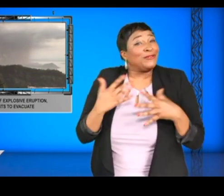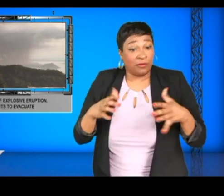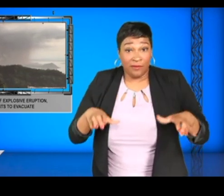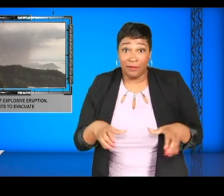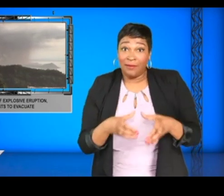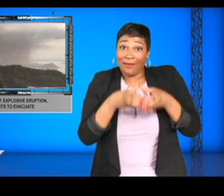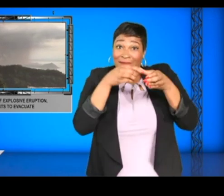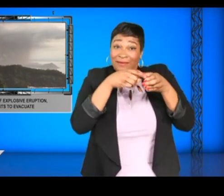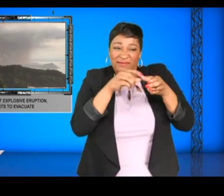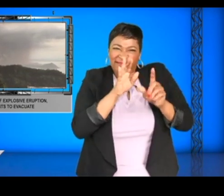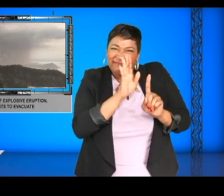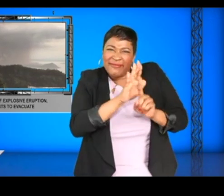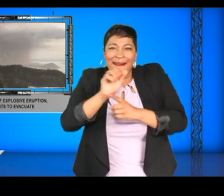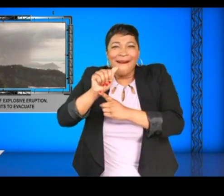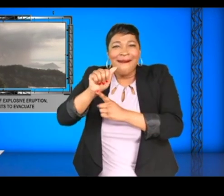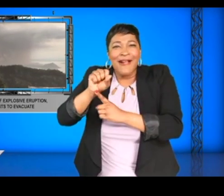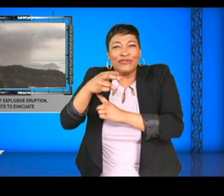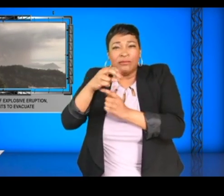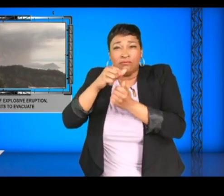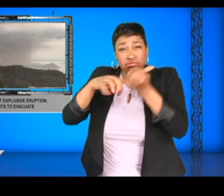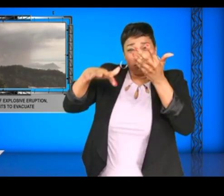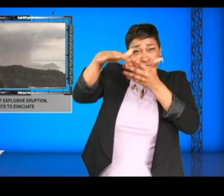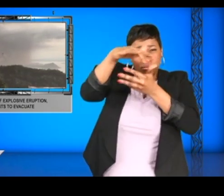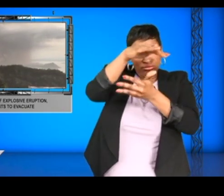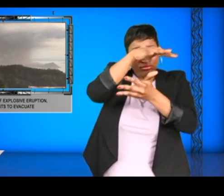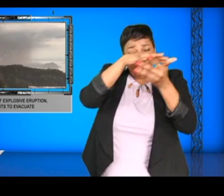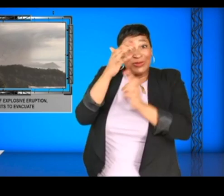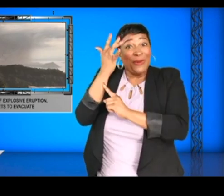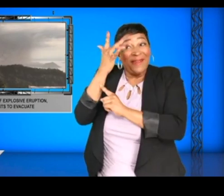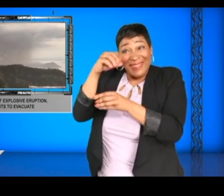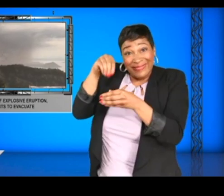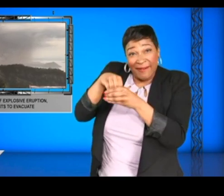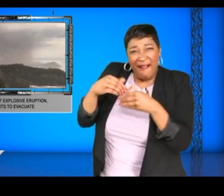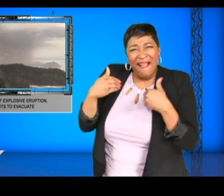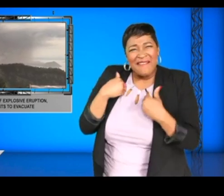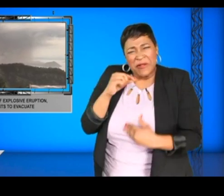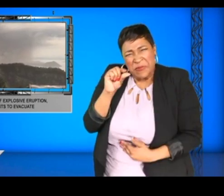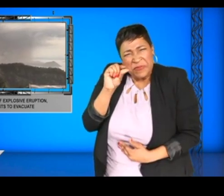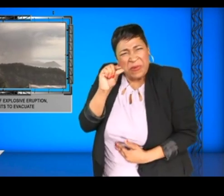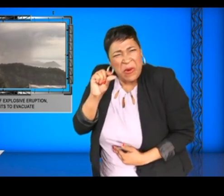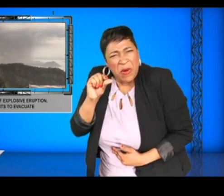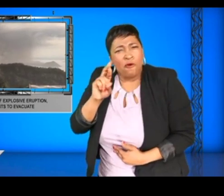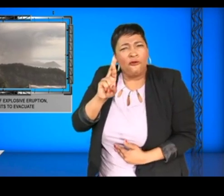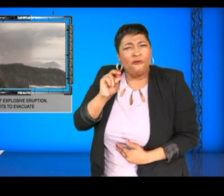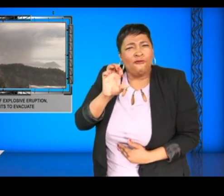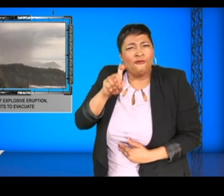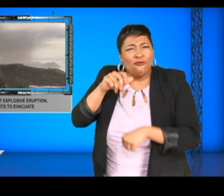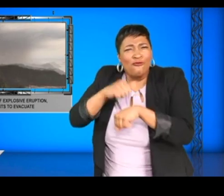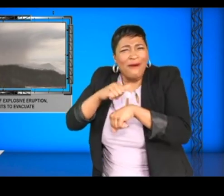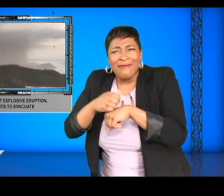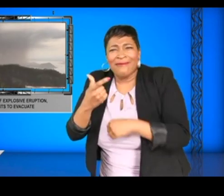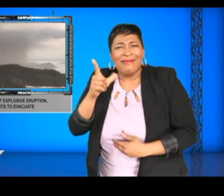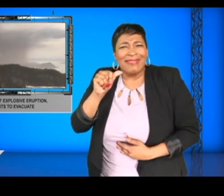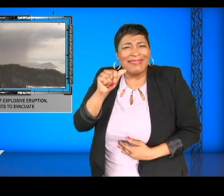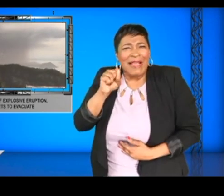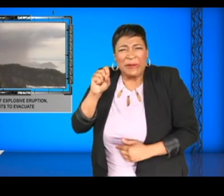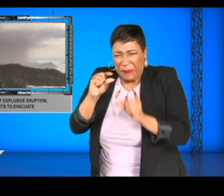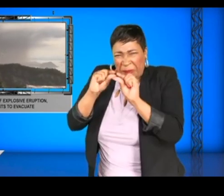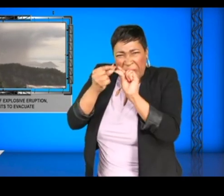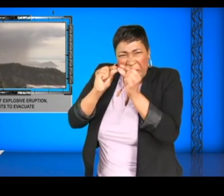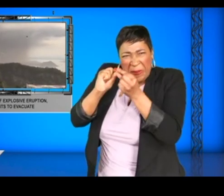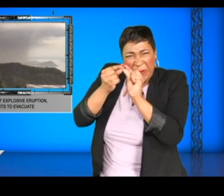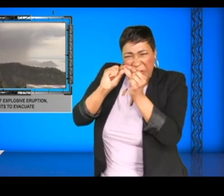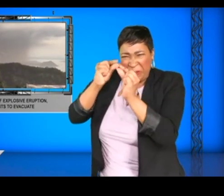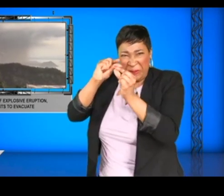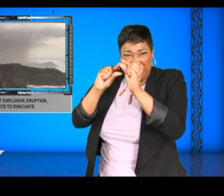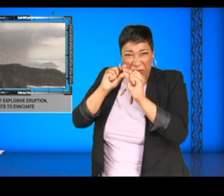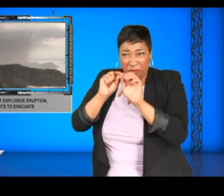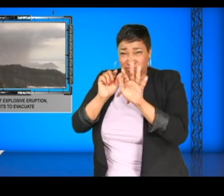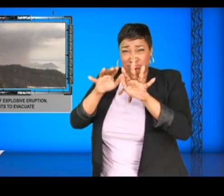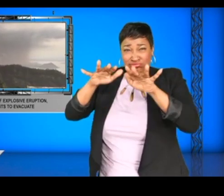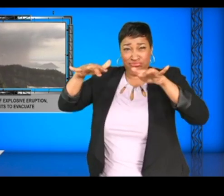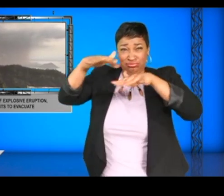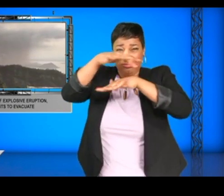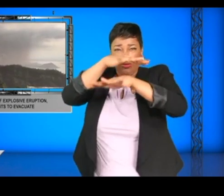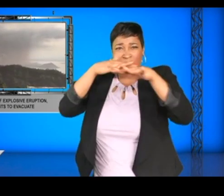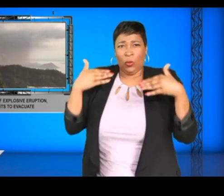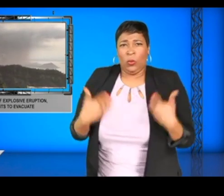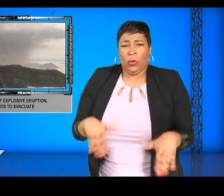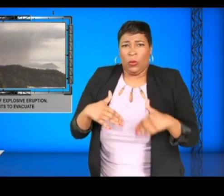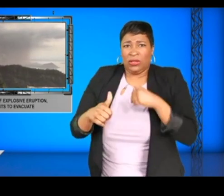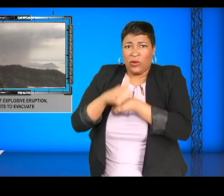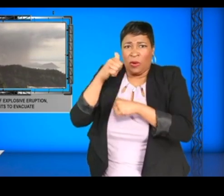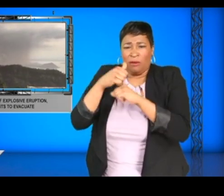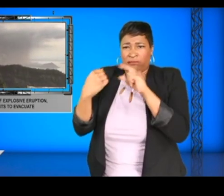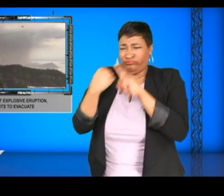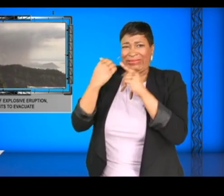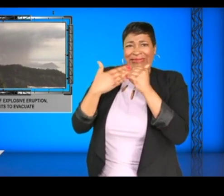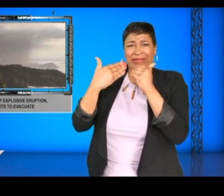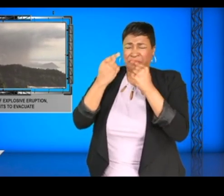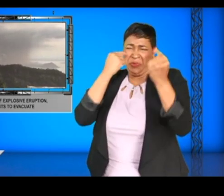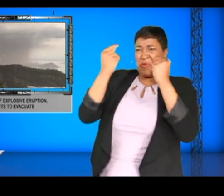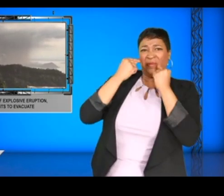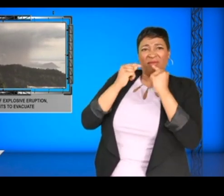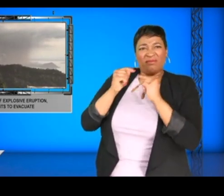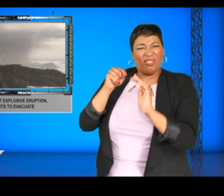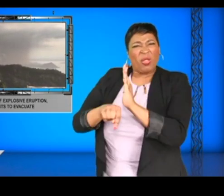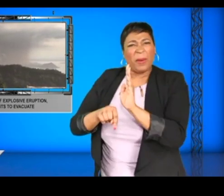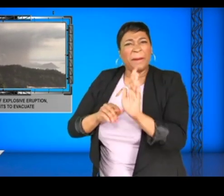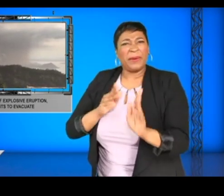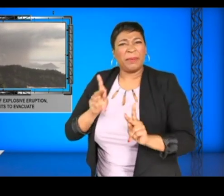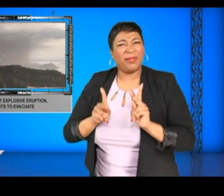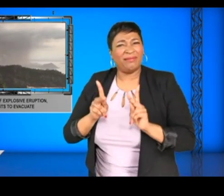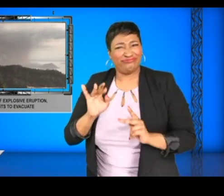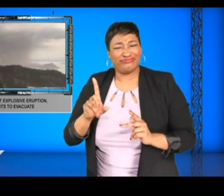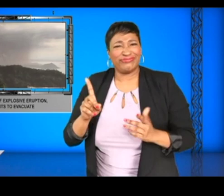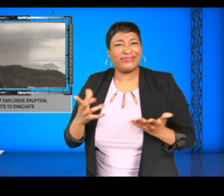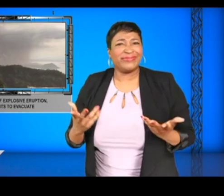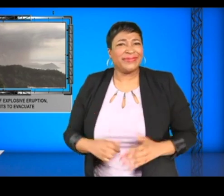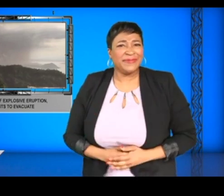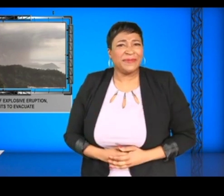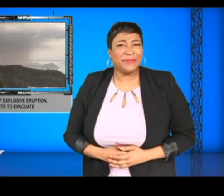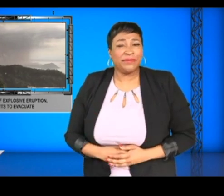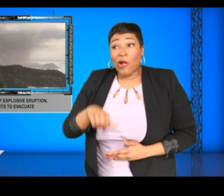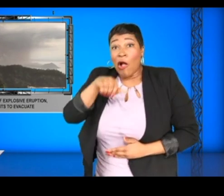shards of glass that kills people.